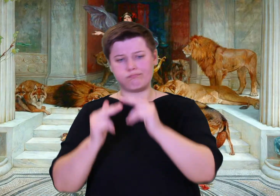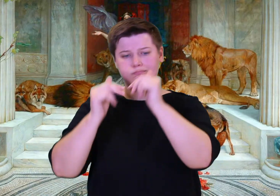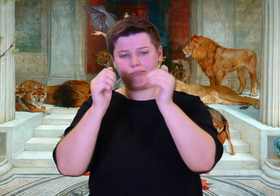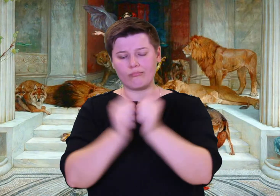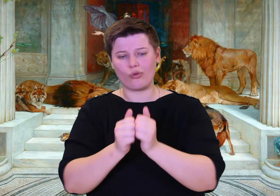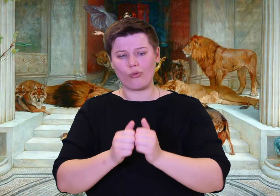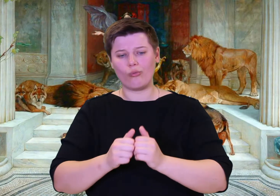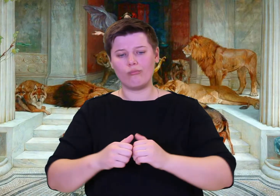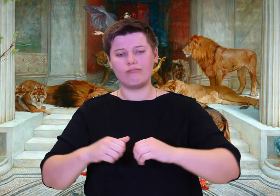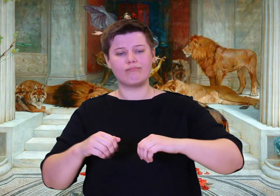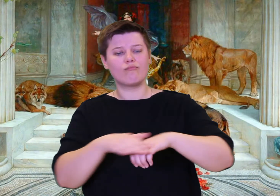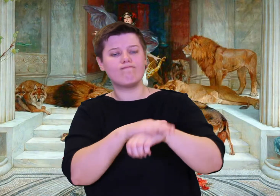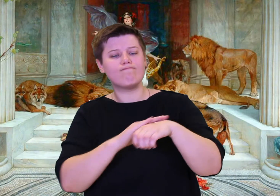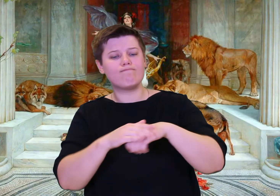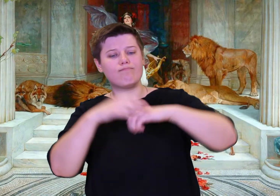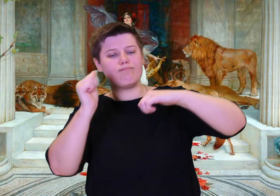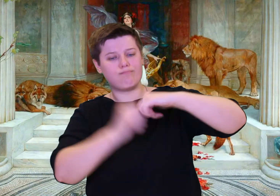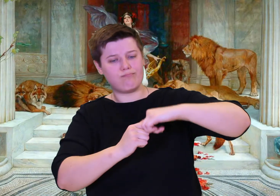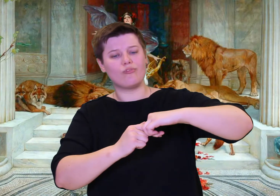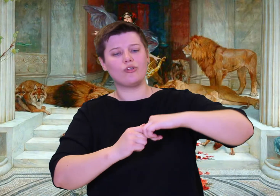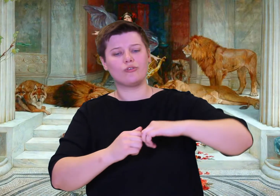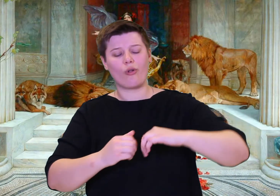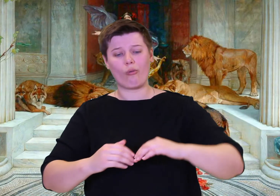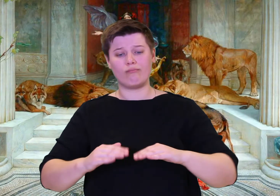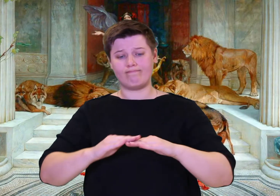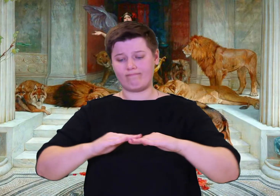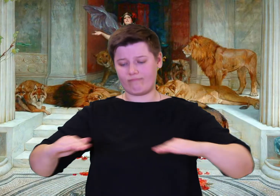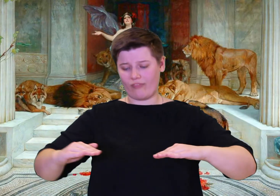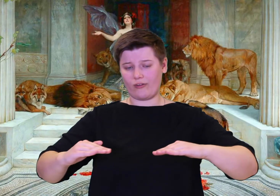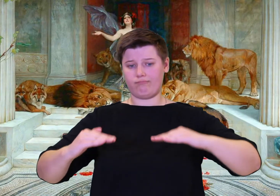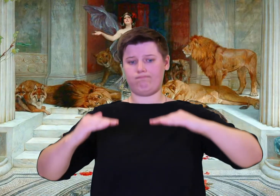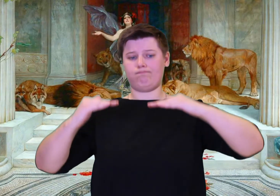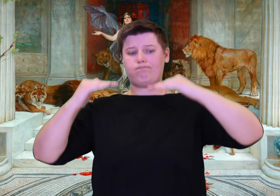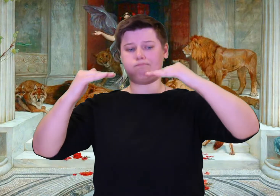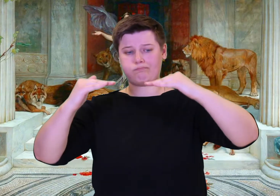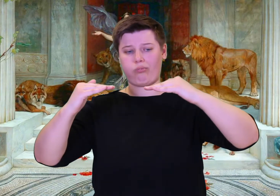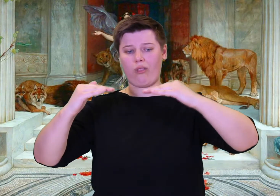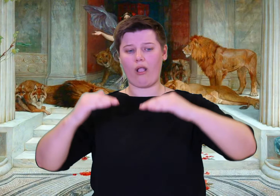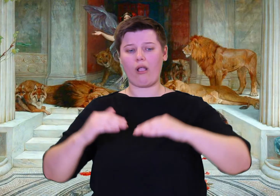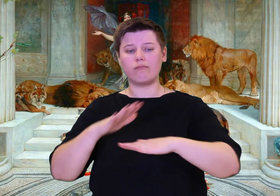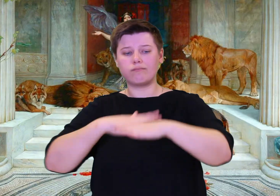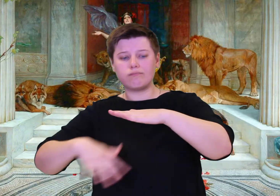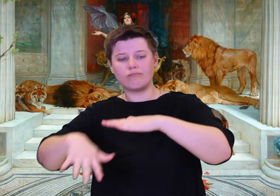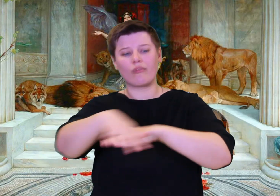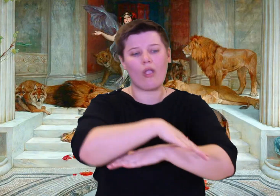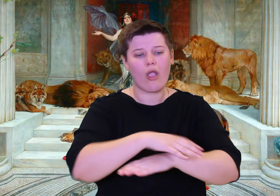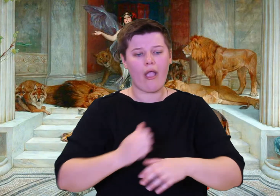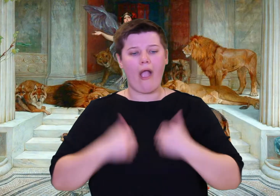house of Circe built out of polished stones, on high foundations. Round it were